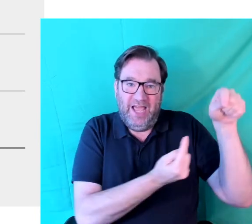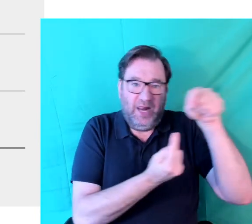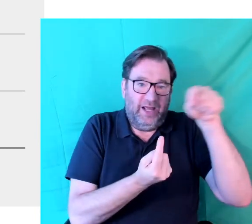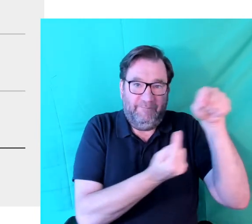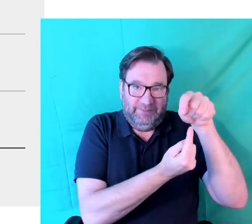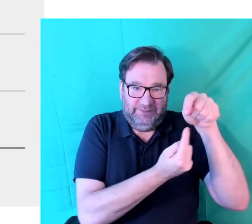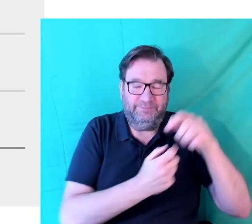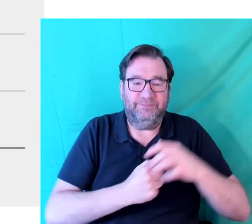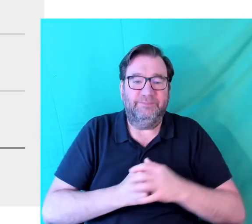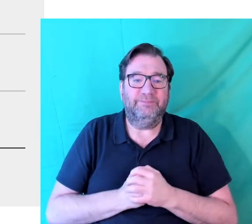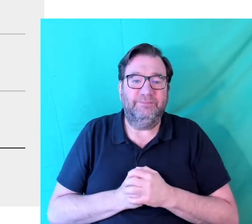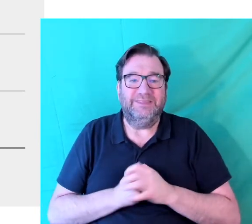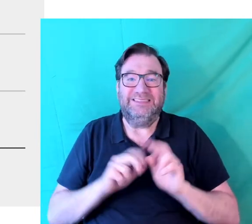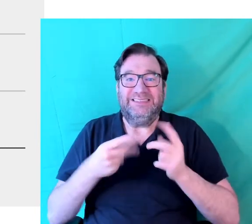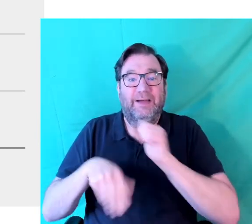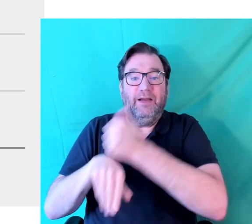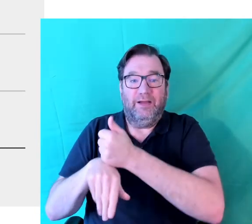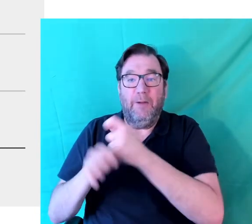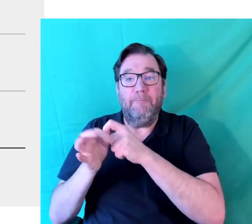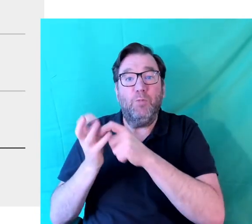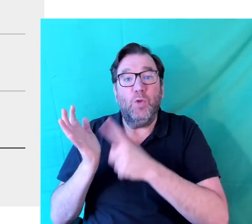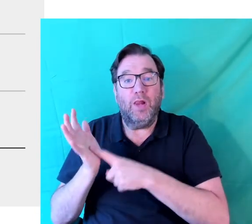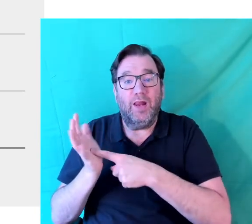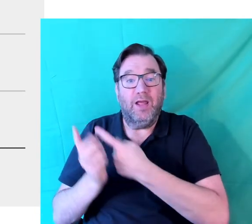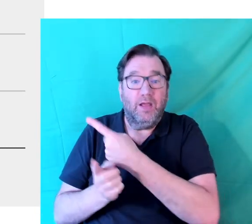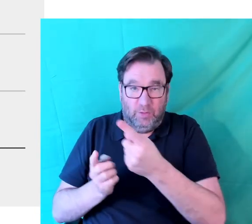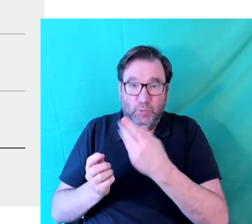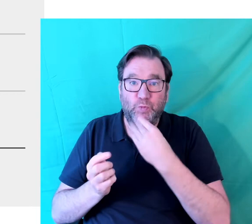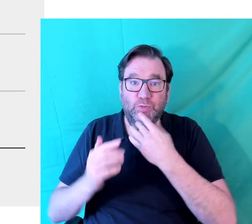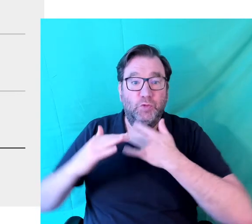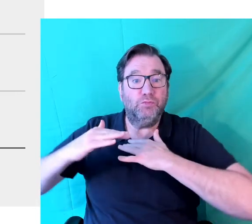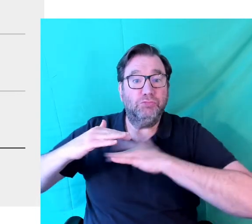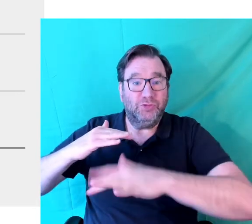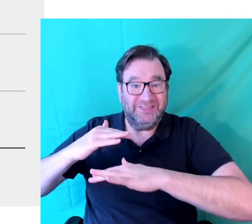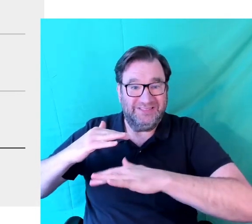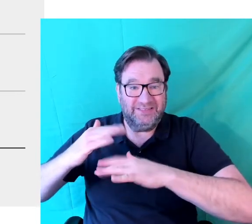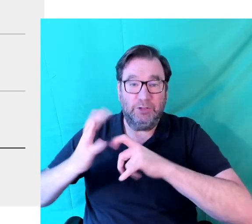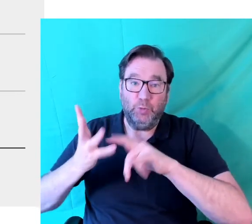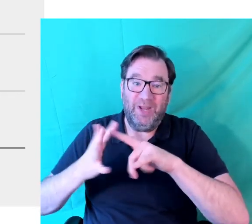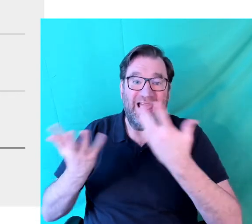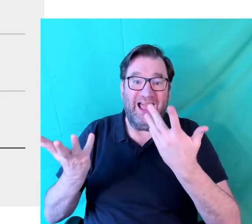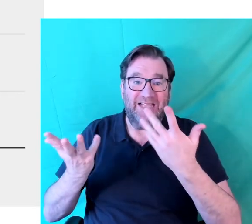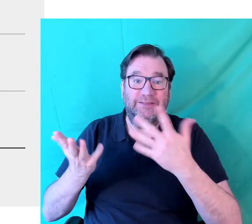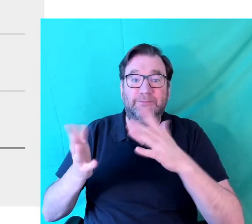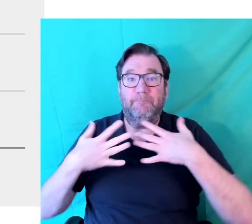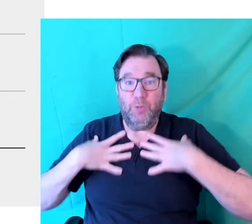Our second baseline, Bull et. al., uses prosodic cues from hand, body and face movements to align subtitles.